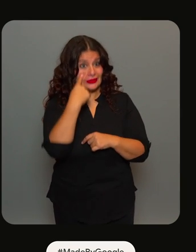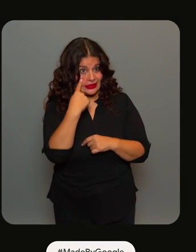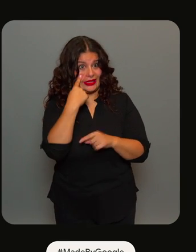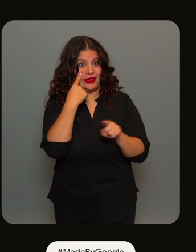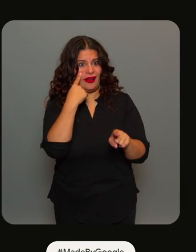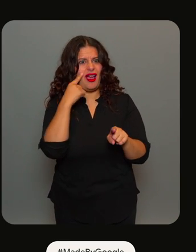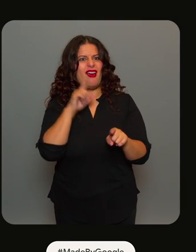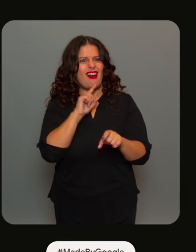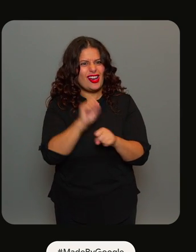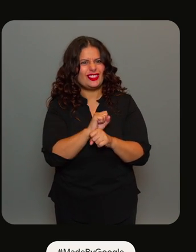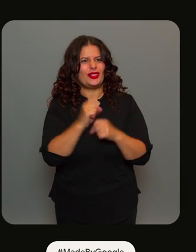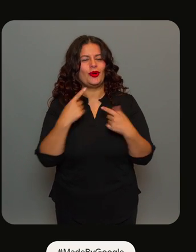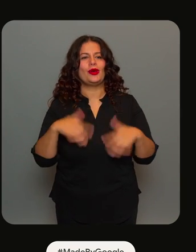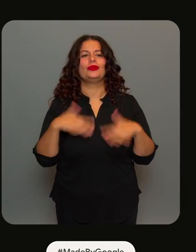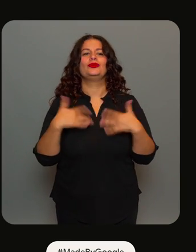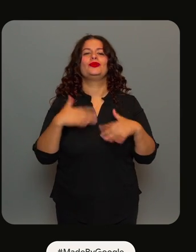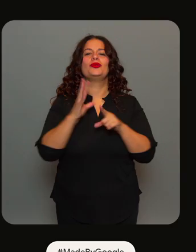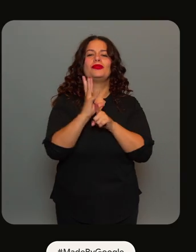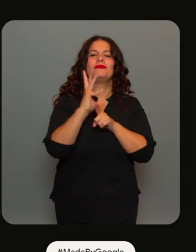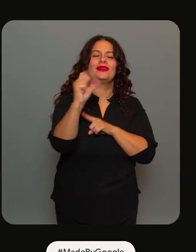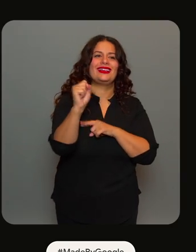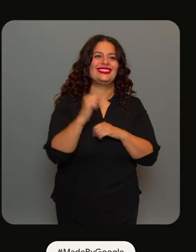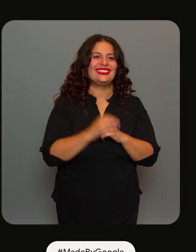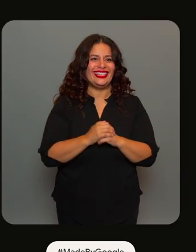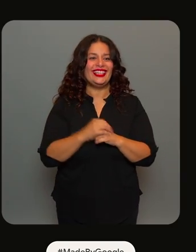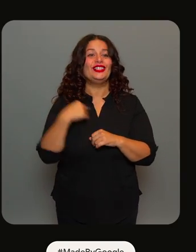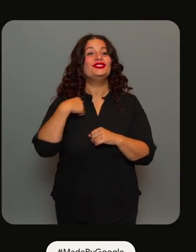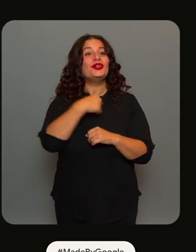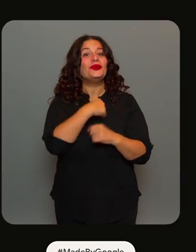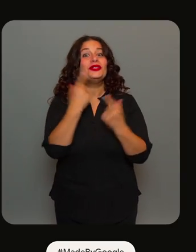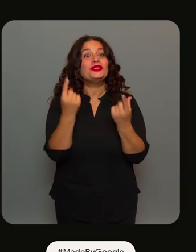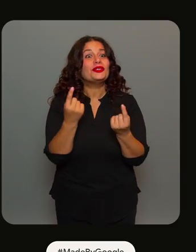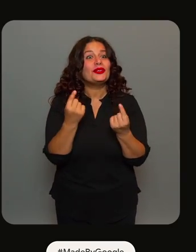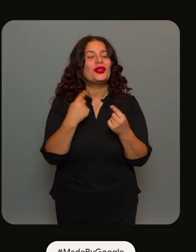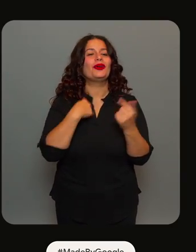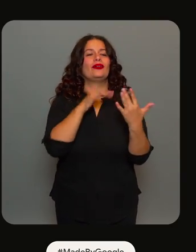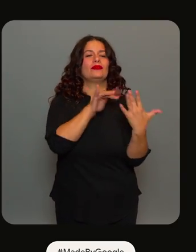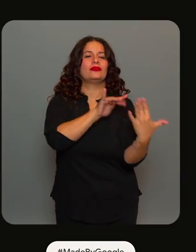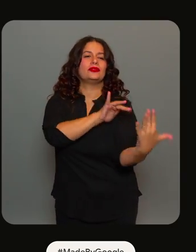We started by gathering thousands of hours of training data from our participants, both in the